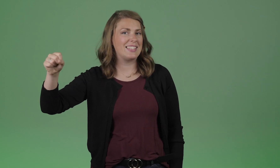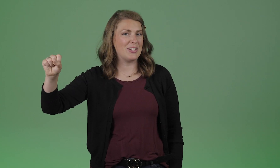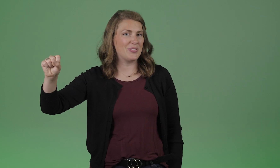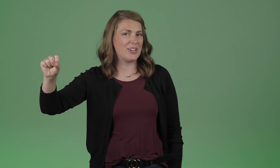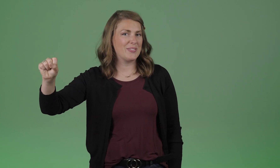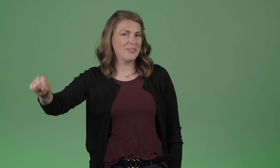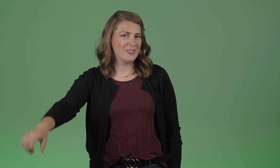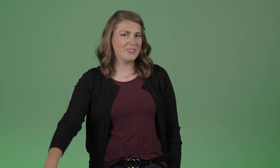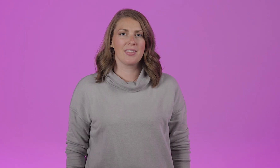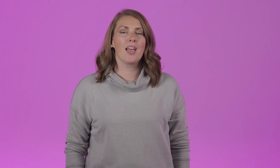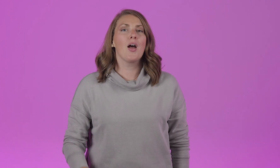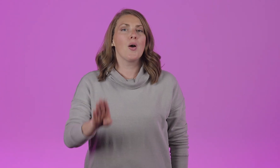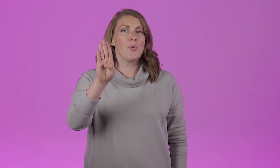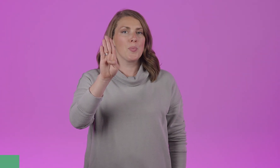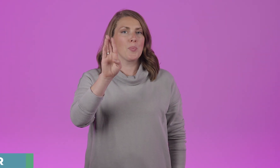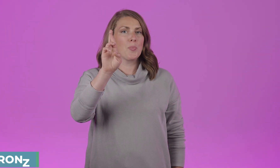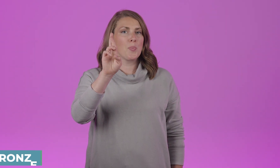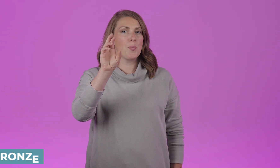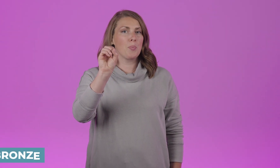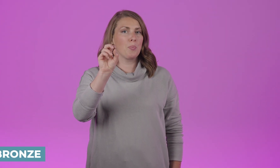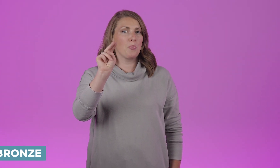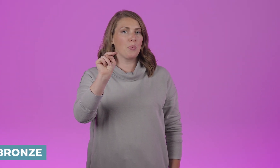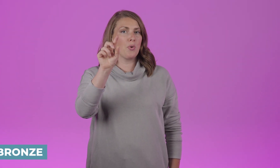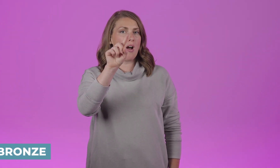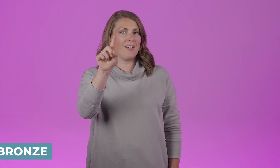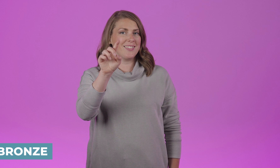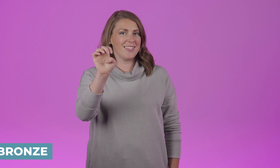SILVER BRONZE